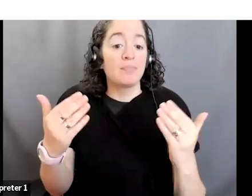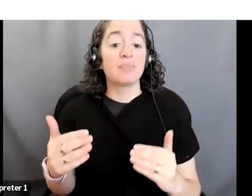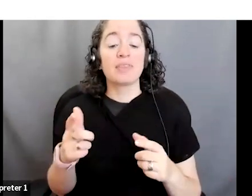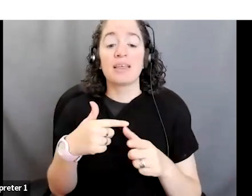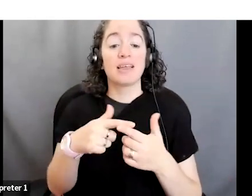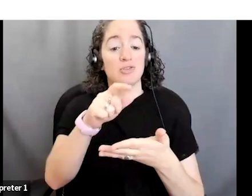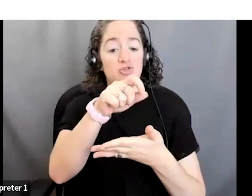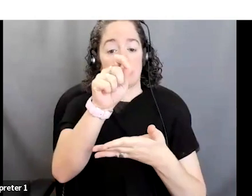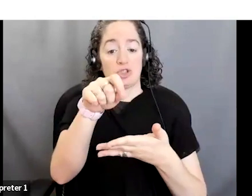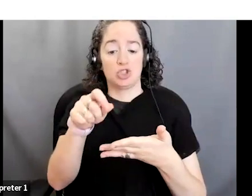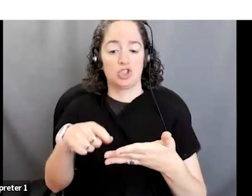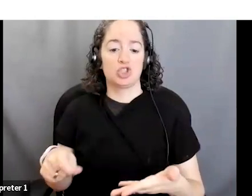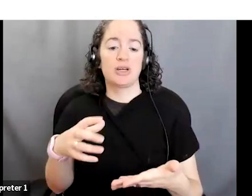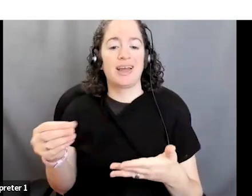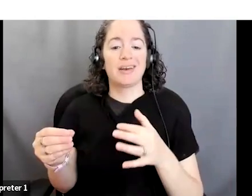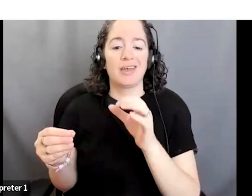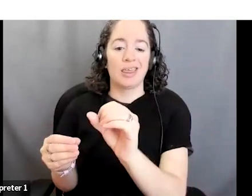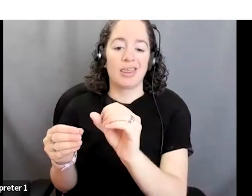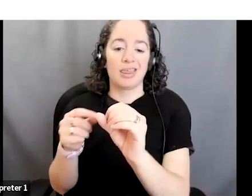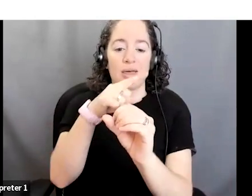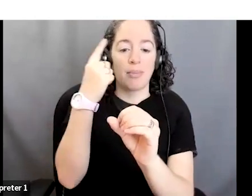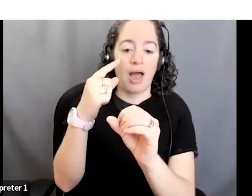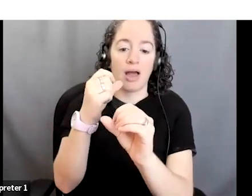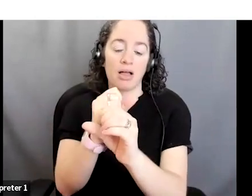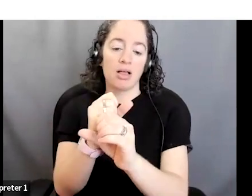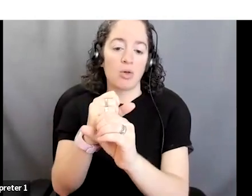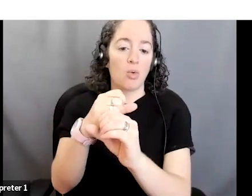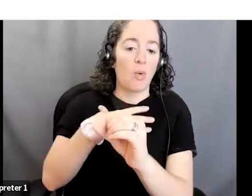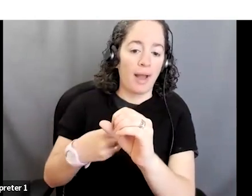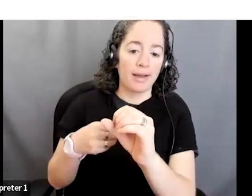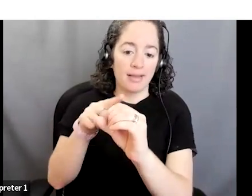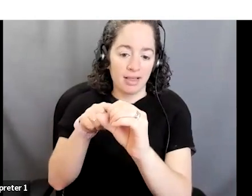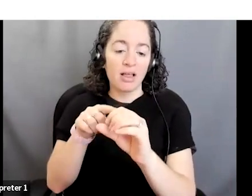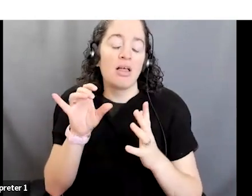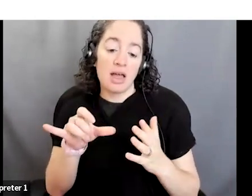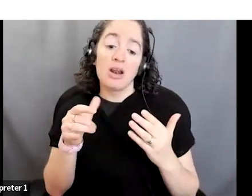We had a lot of issues with these due to the lack of a fieldset.